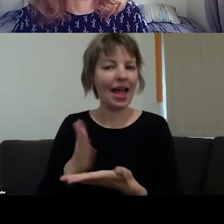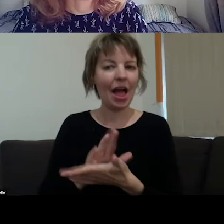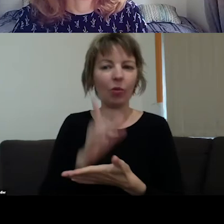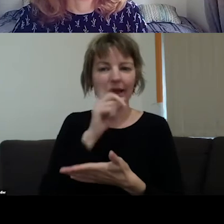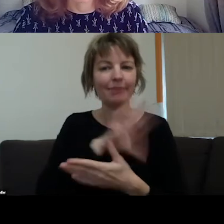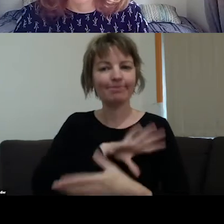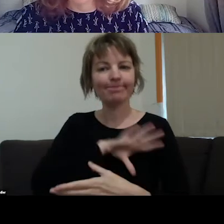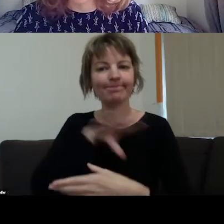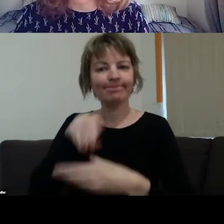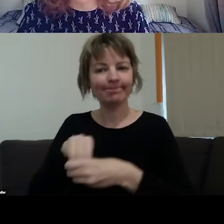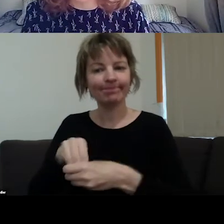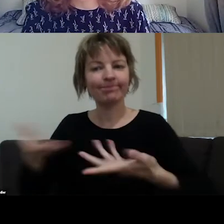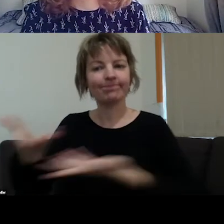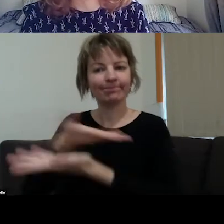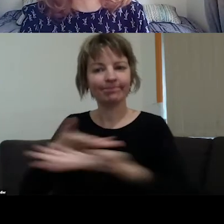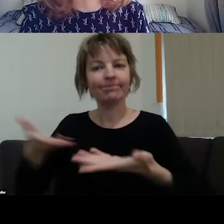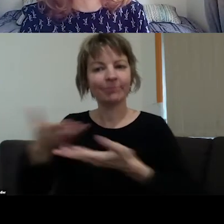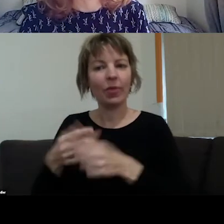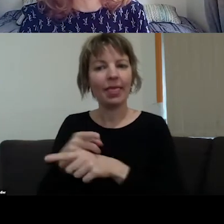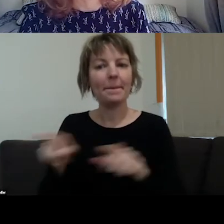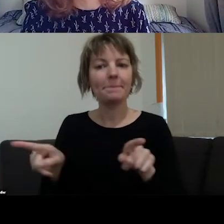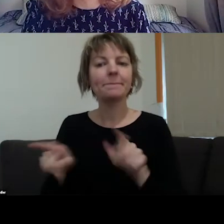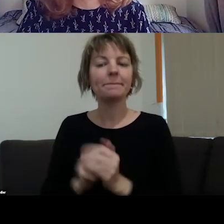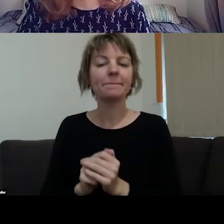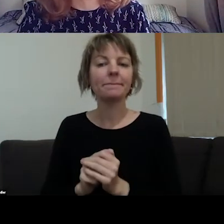But because, you know, from the report we can see that